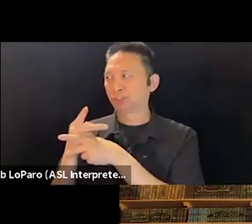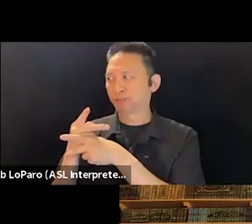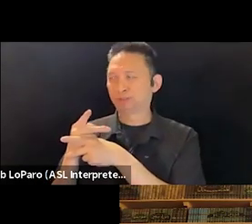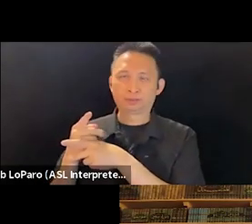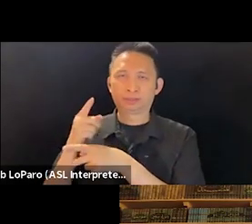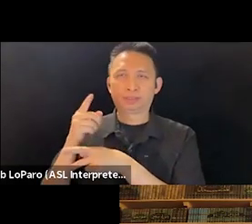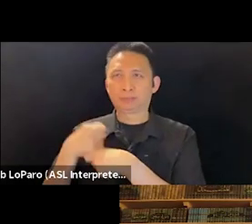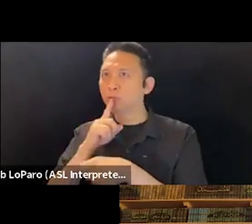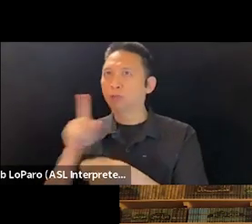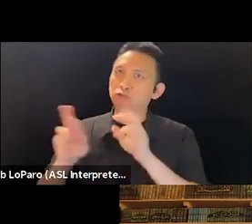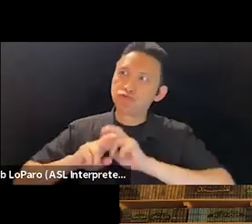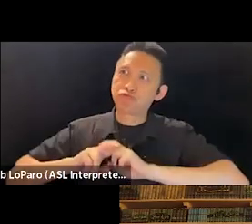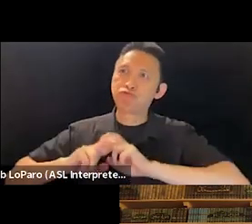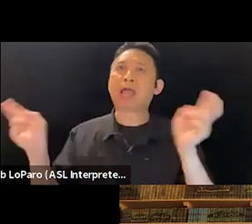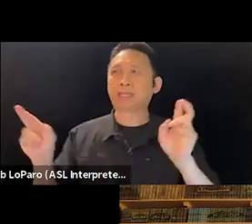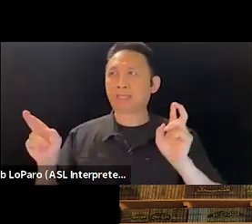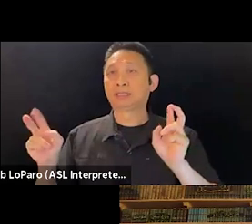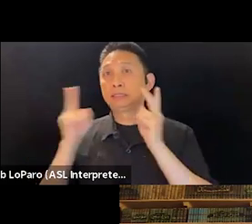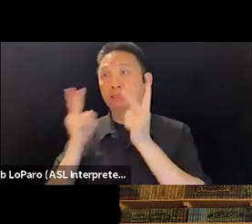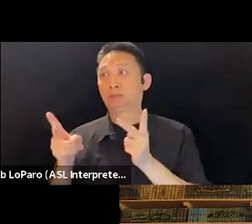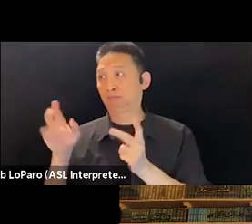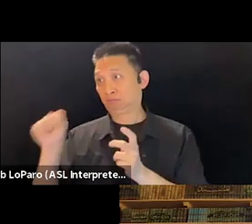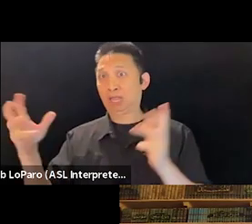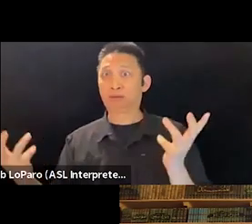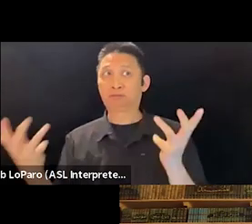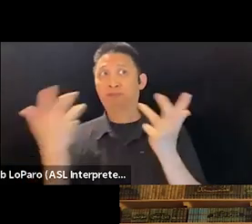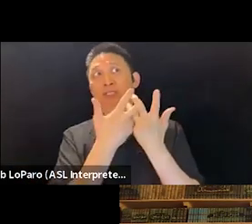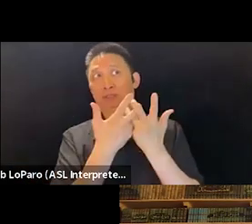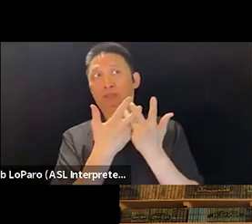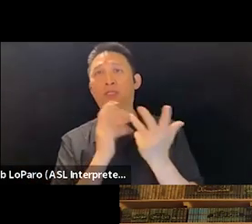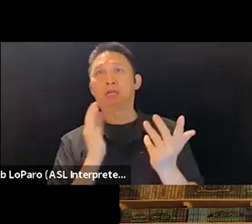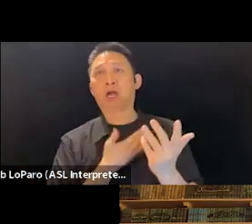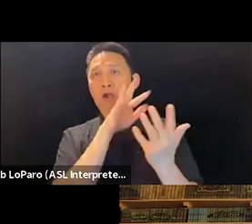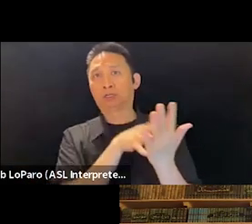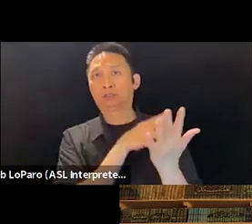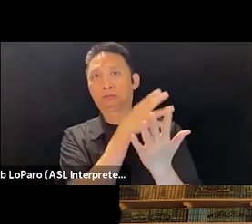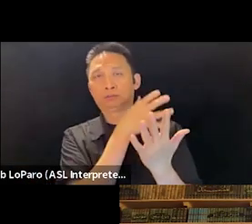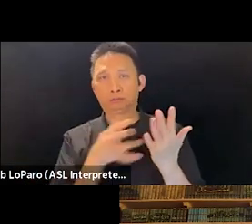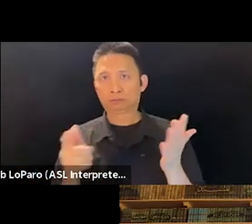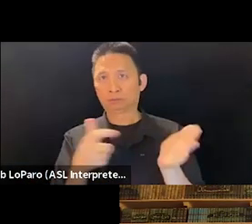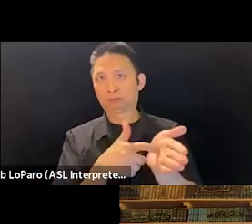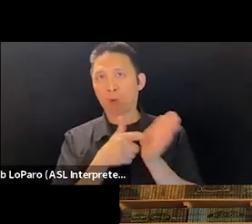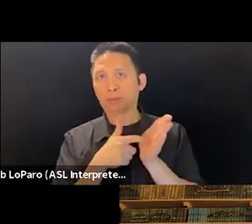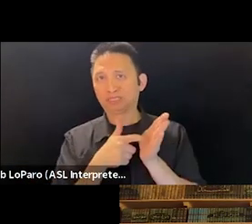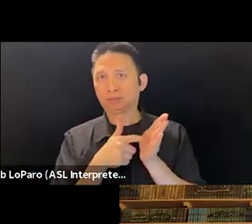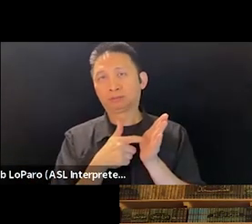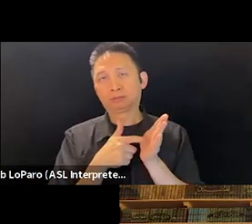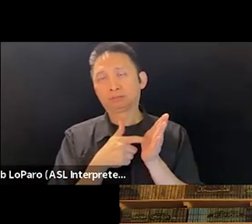So we need to see exactly if it is fit with our requirement at the end.